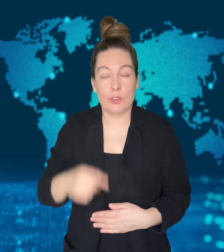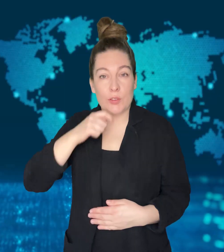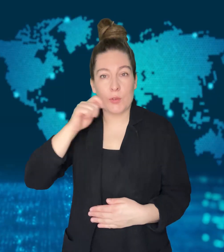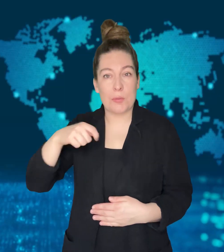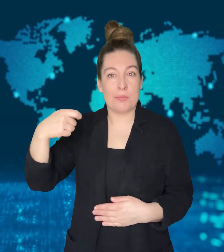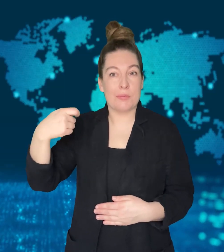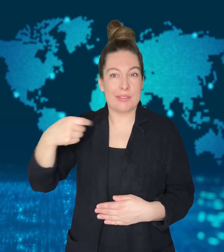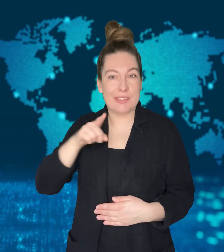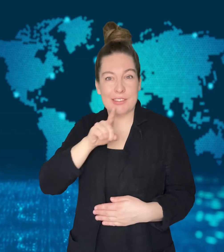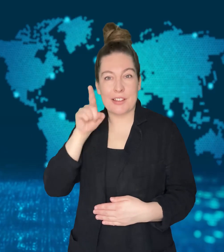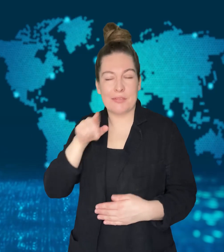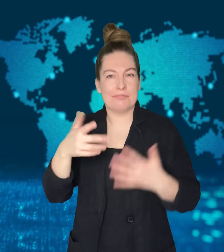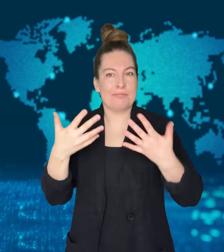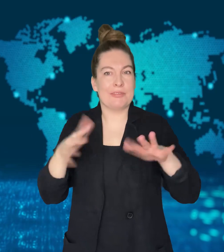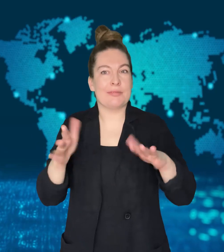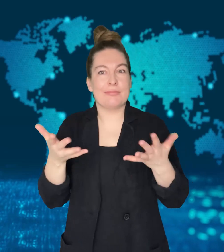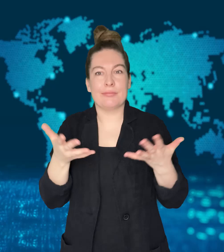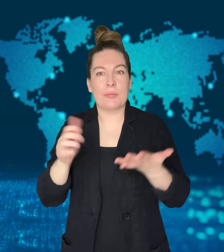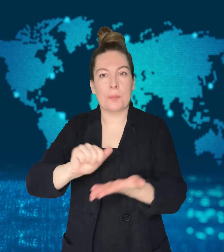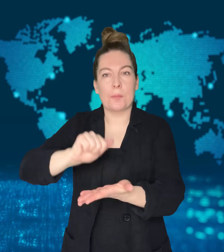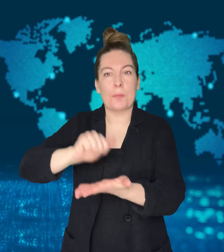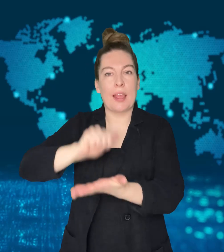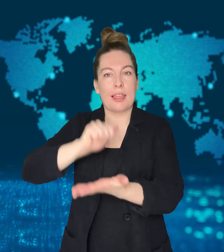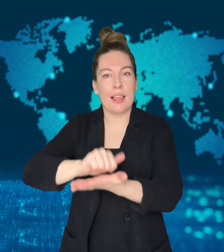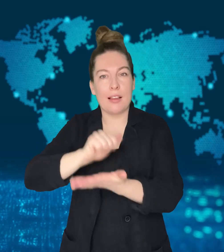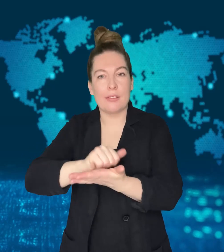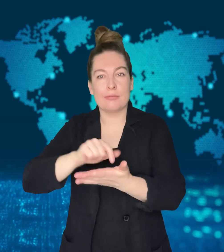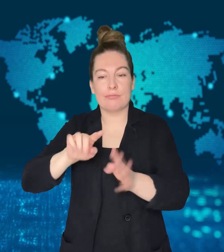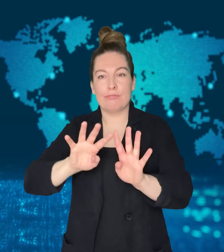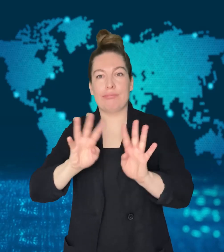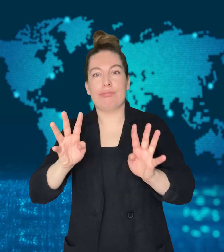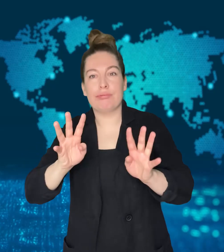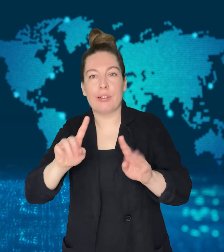[MONIKA]: Ukraine's President Zelensky said he